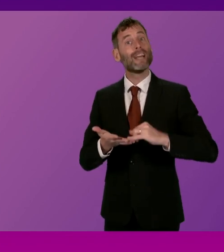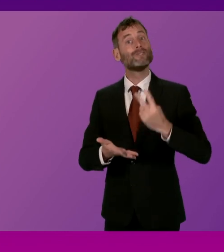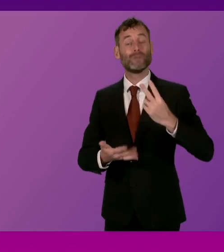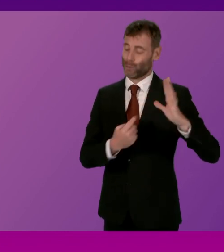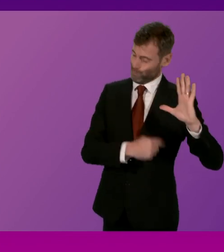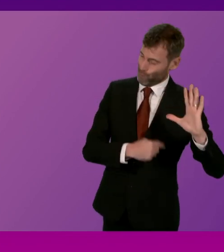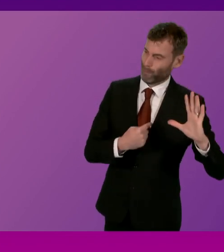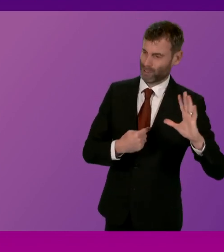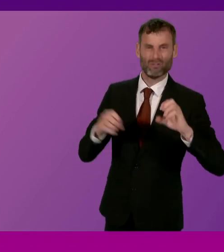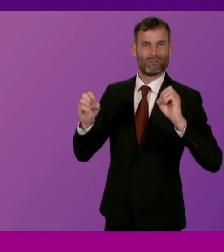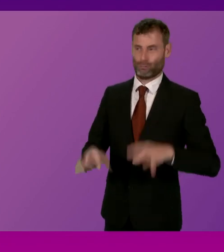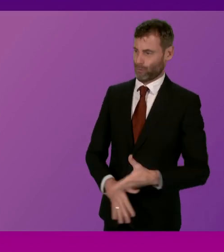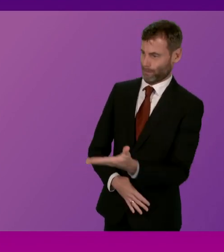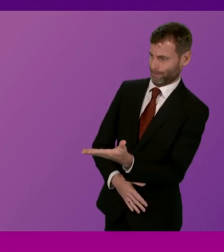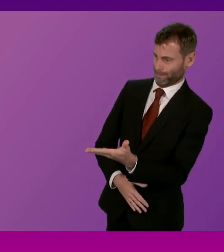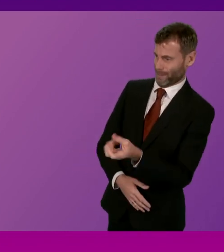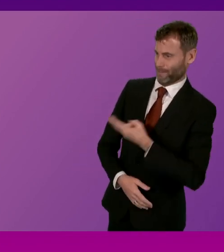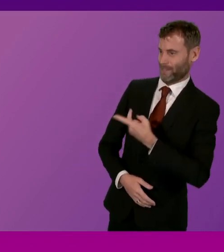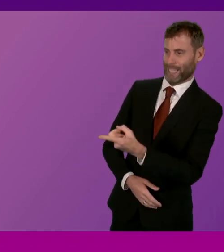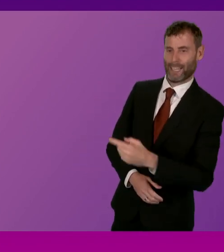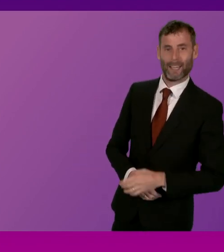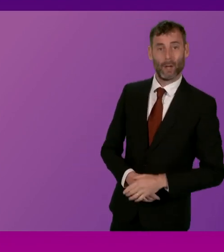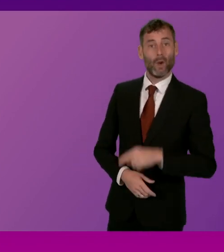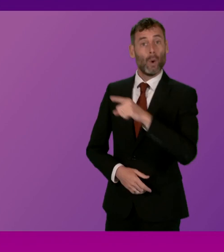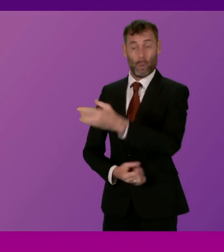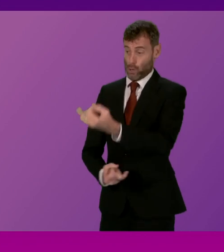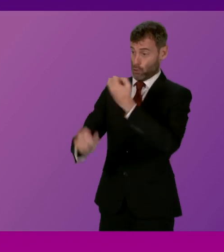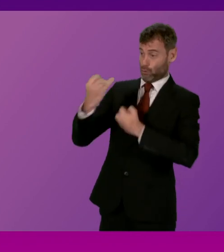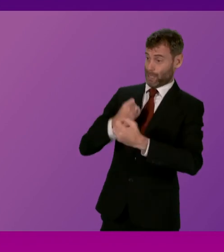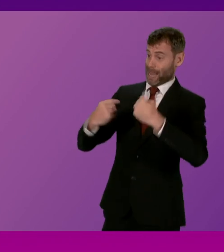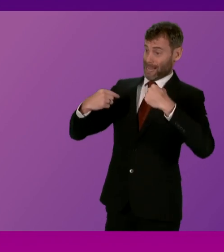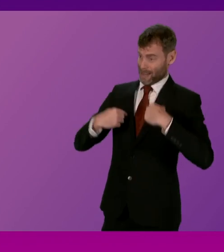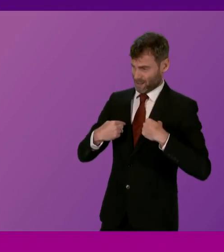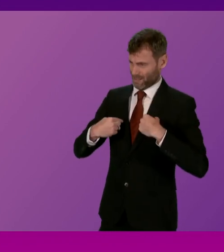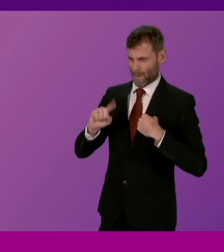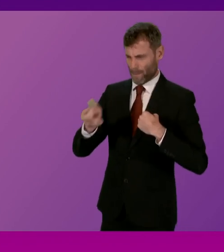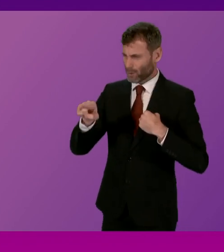When he stands up to ask us about the difficult financial circumstances in which we find ourselves,